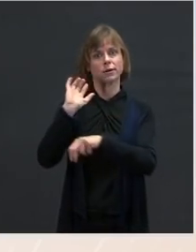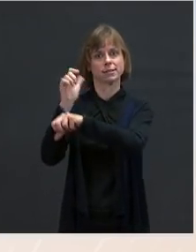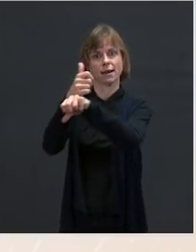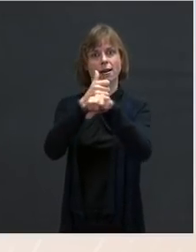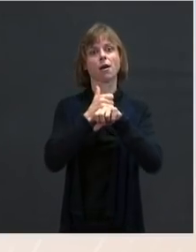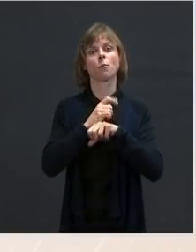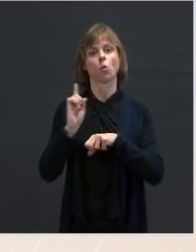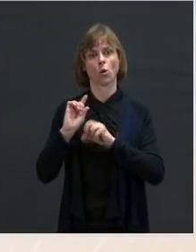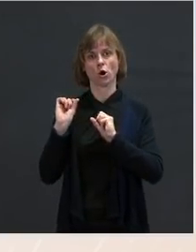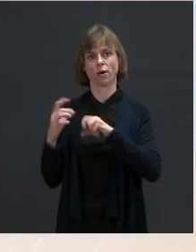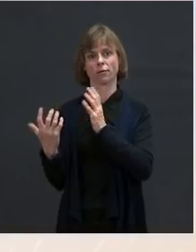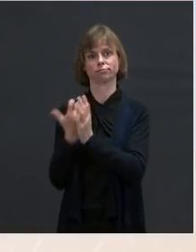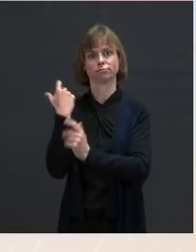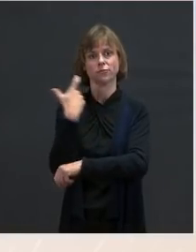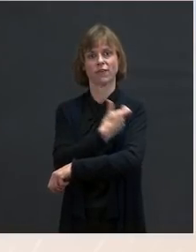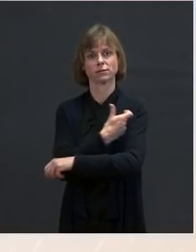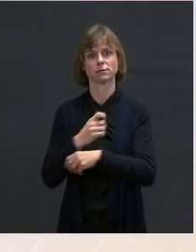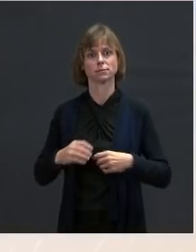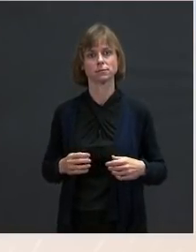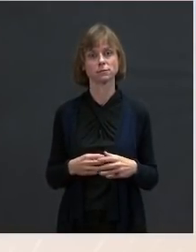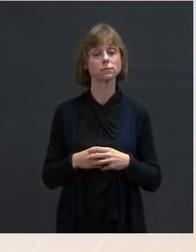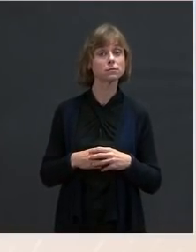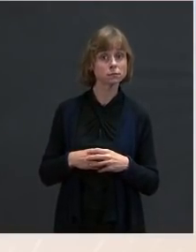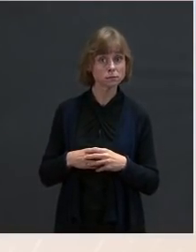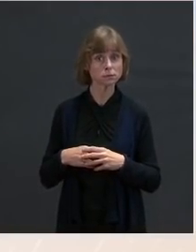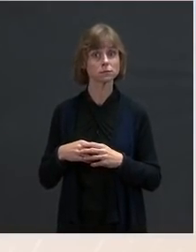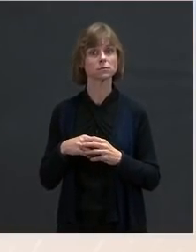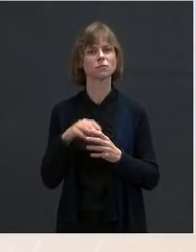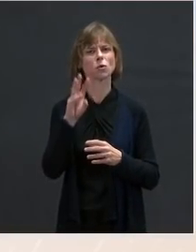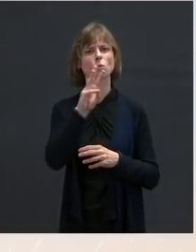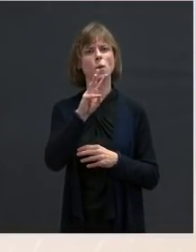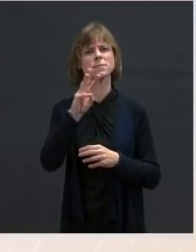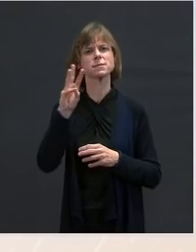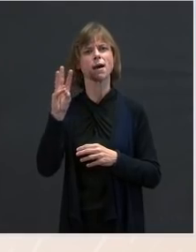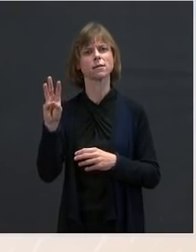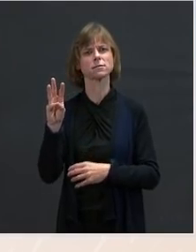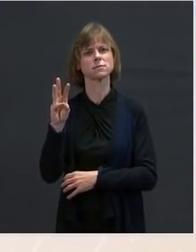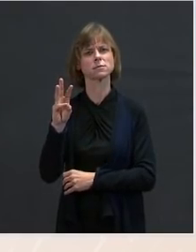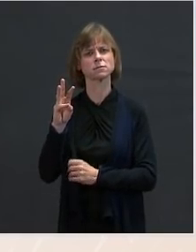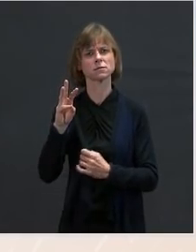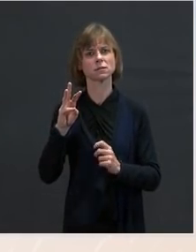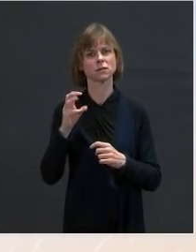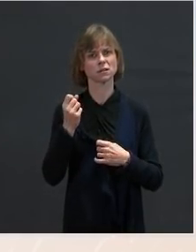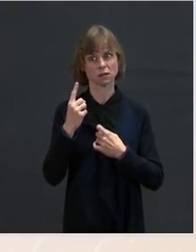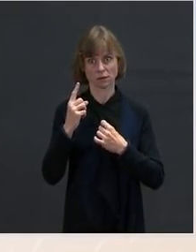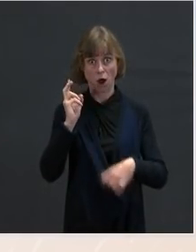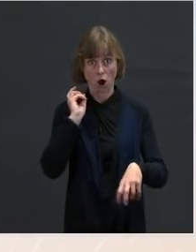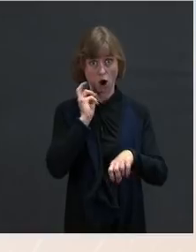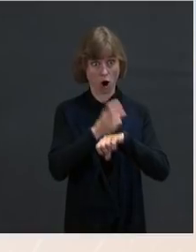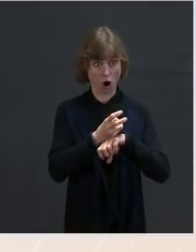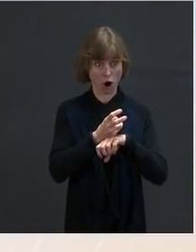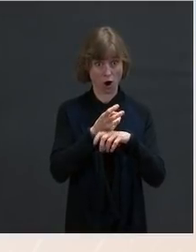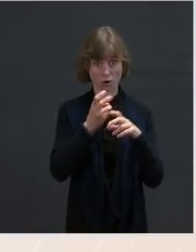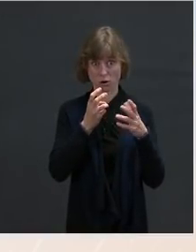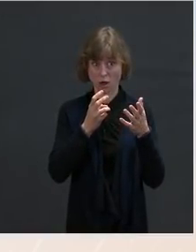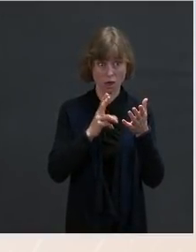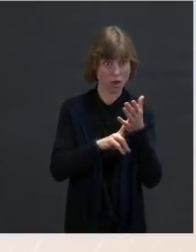The Press: I think the specific concern is the interface -- the websites, the phone calls -- how hard it is to actually book the appointment, not the actual place to go to. You know, .